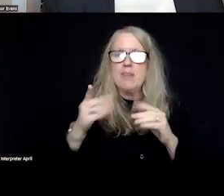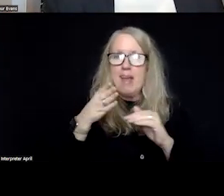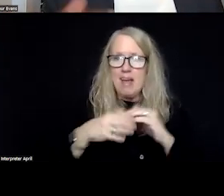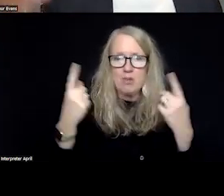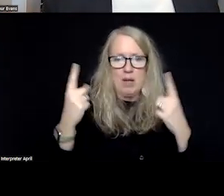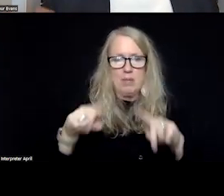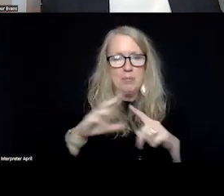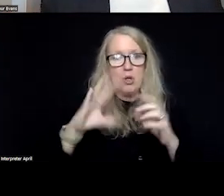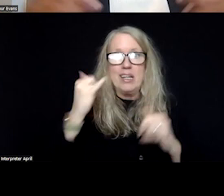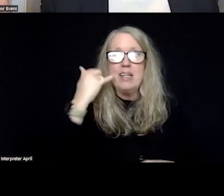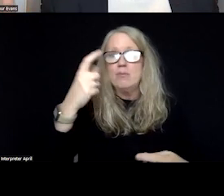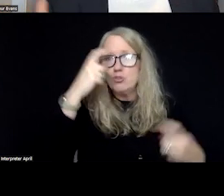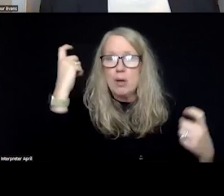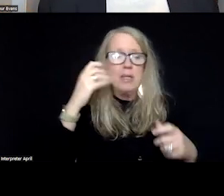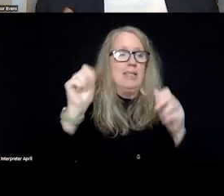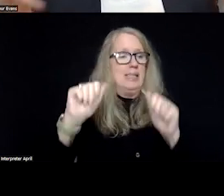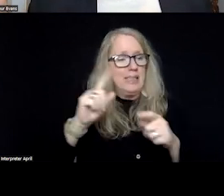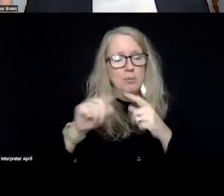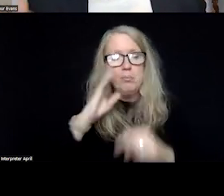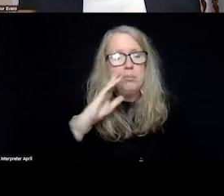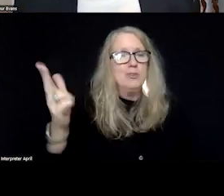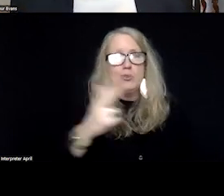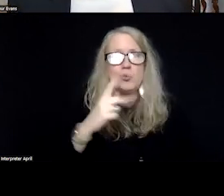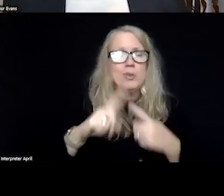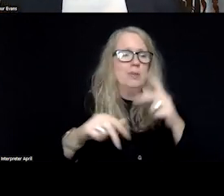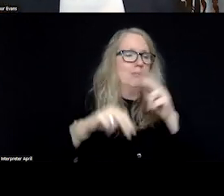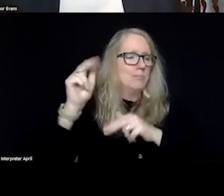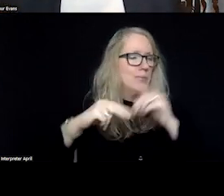A TRAUMATIC EVENT LIKE A SHOOTING, BUILDING COLLAPSE OR WHATEVER,